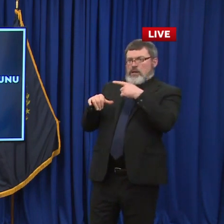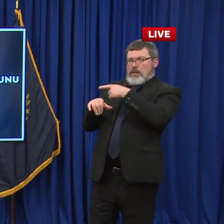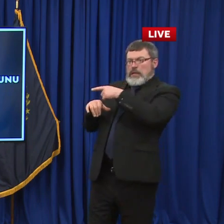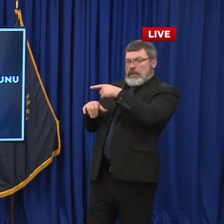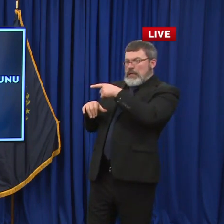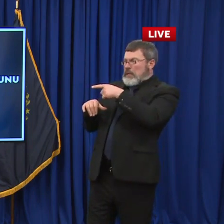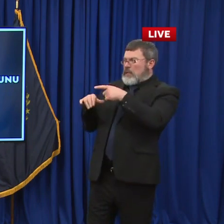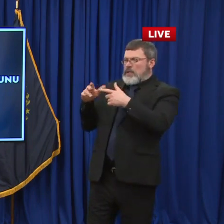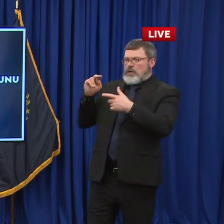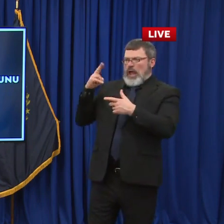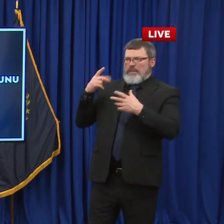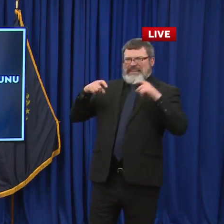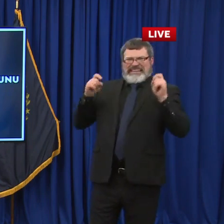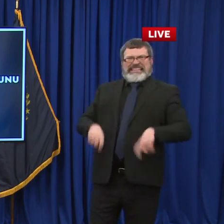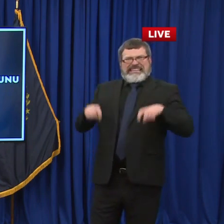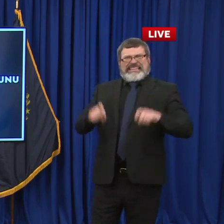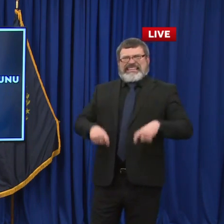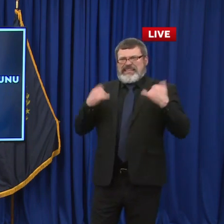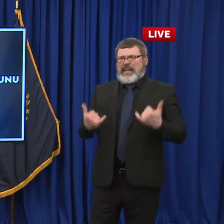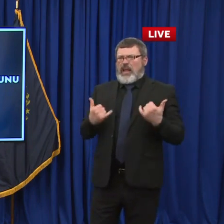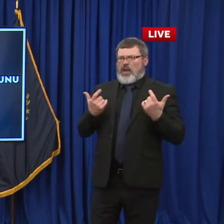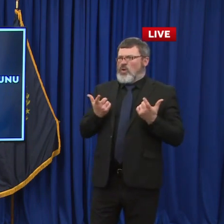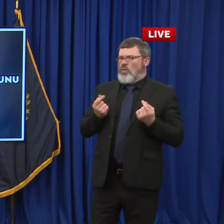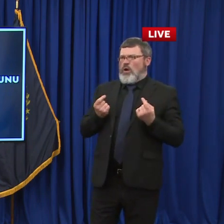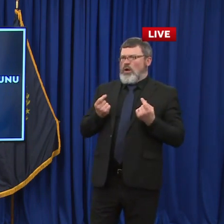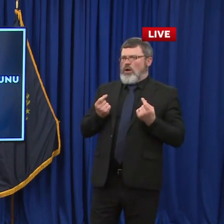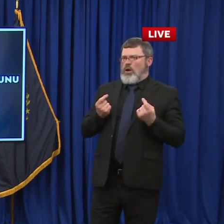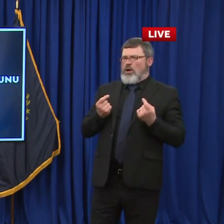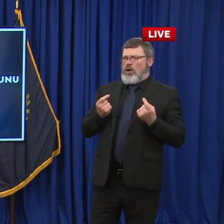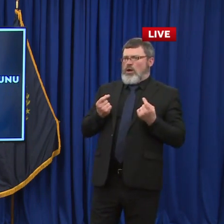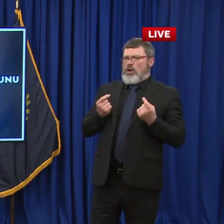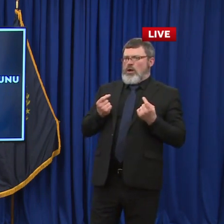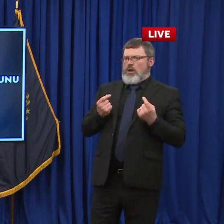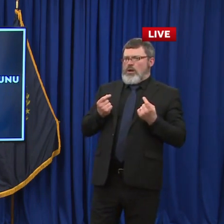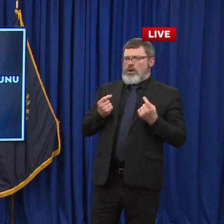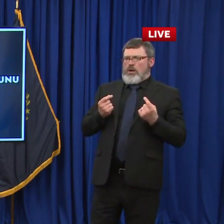HOW BADLY DO YOU NEED THE MONEY RIGHT NOW?